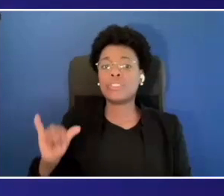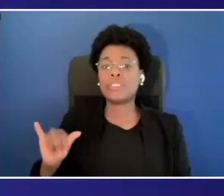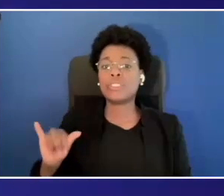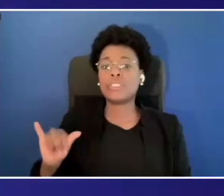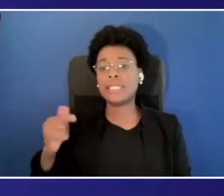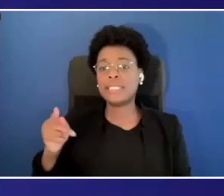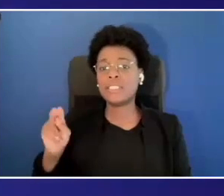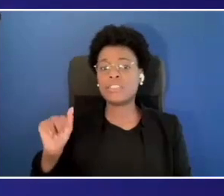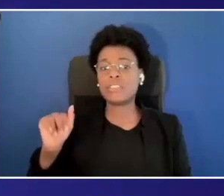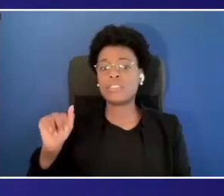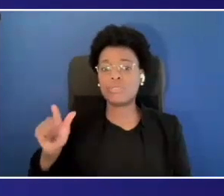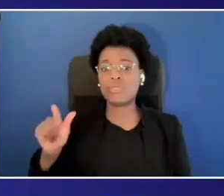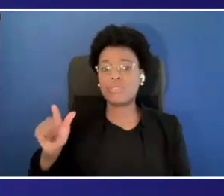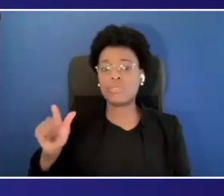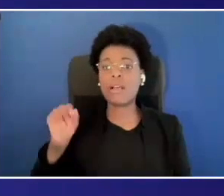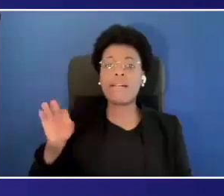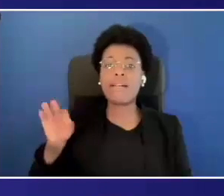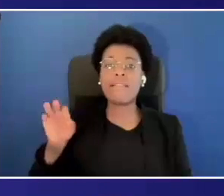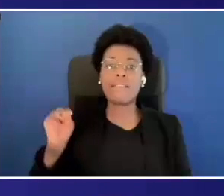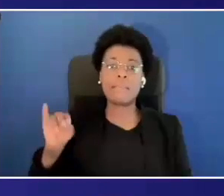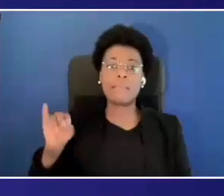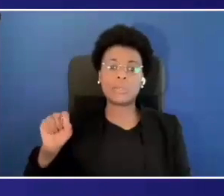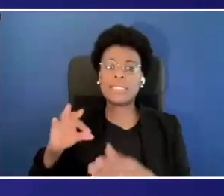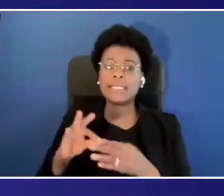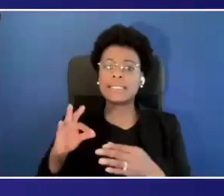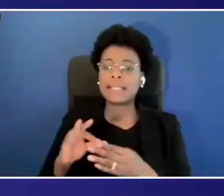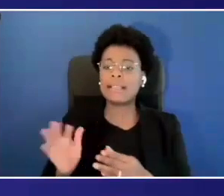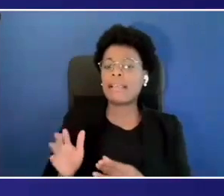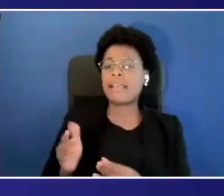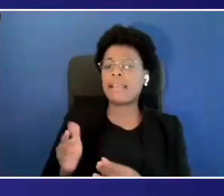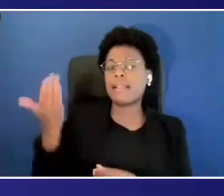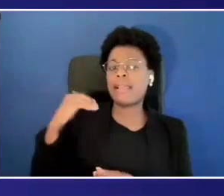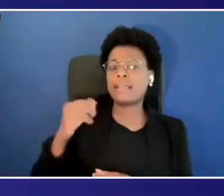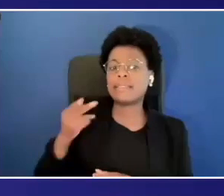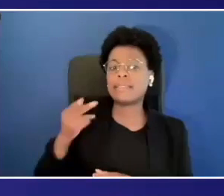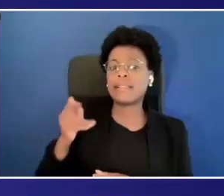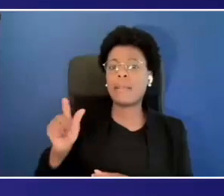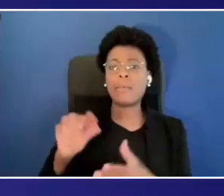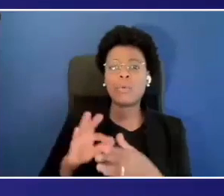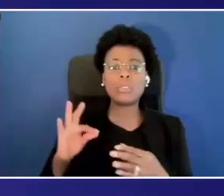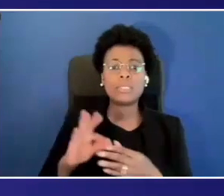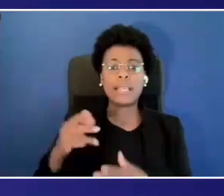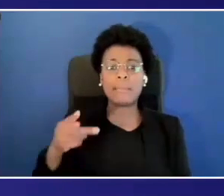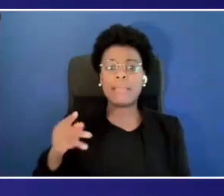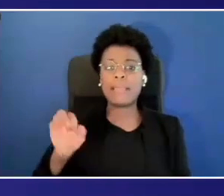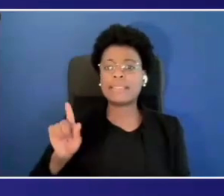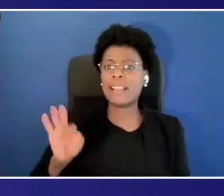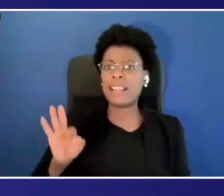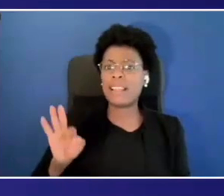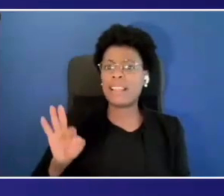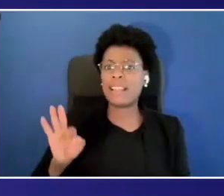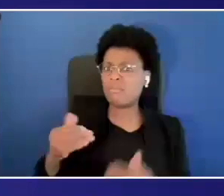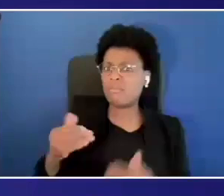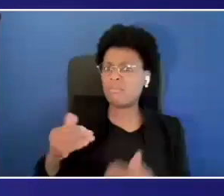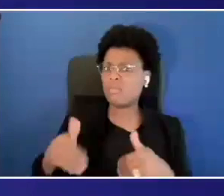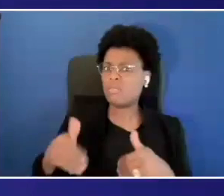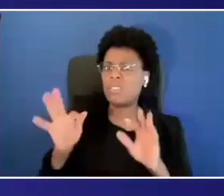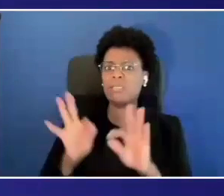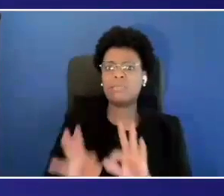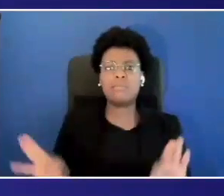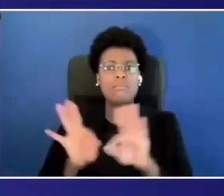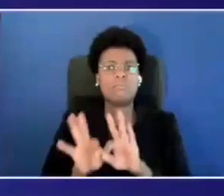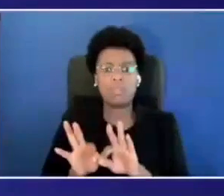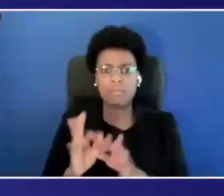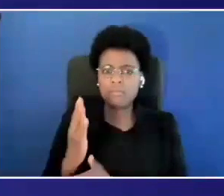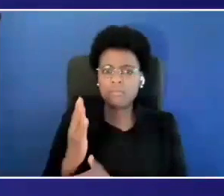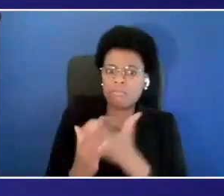Calling PSLF a tremendous asset. To achieving their goals of protecting the public from criminals.